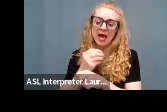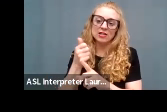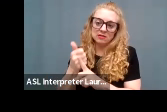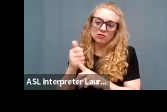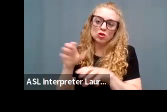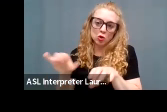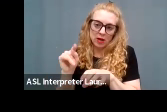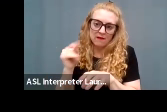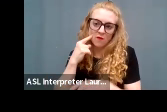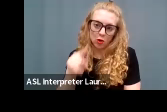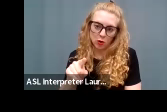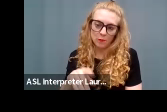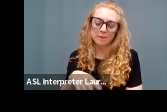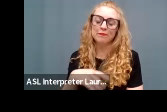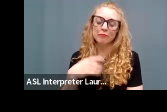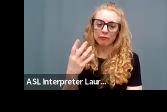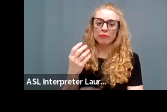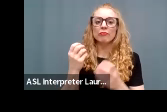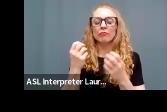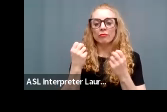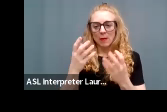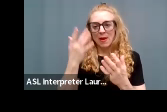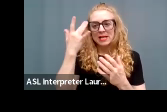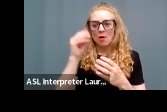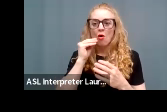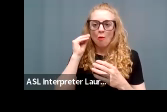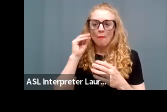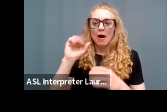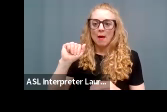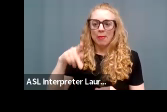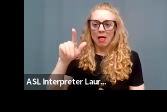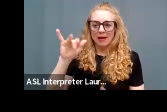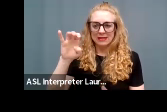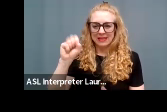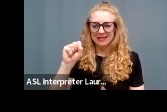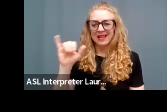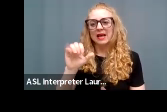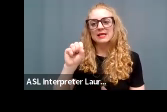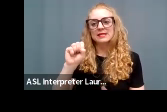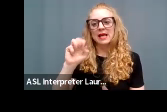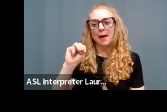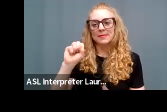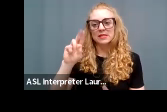a bunch of smart home appliances now coming from companies like Samsung and LG have got tremendous